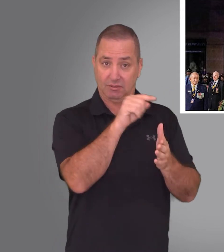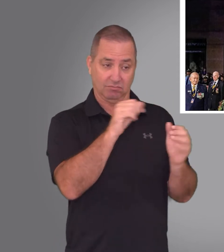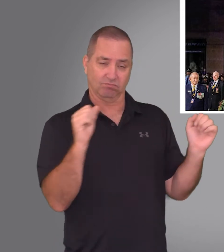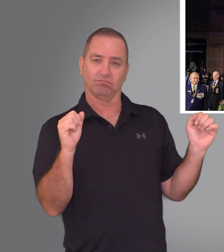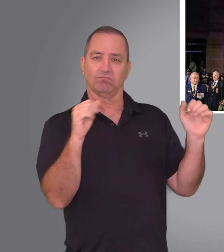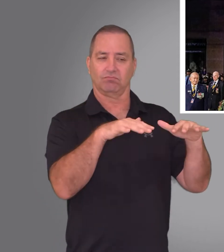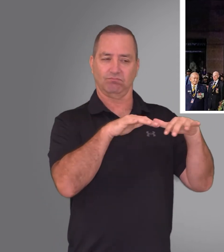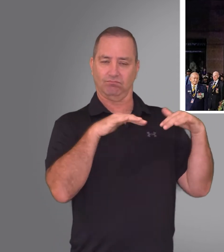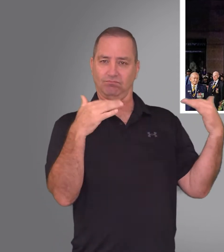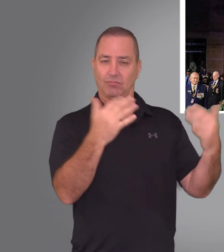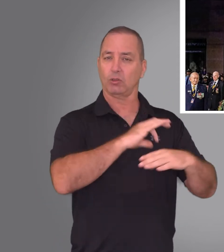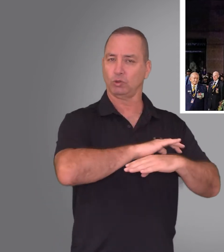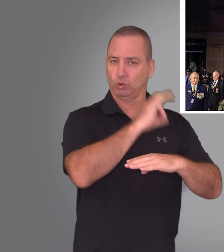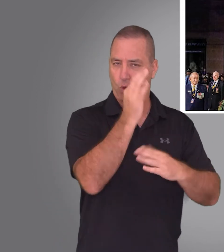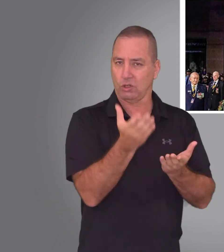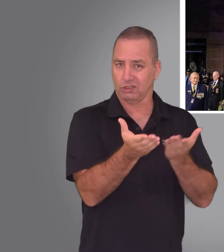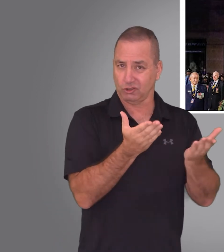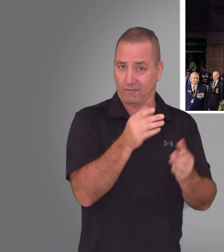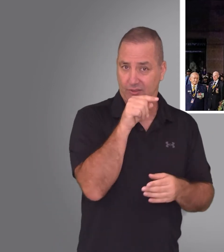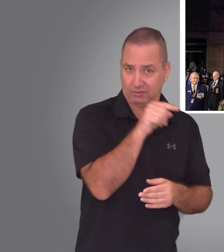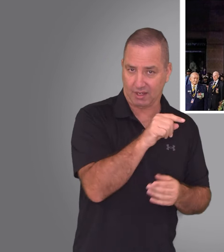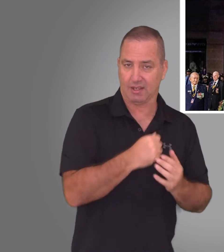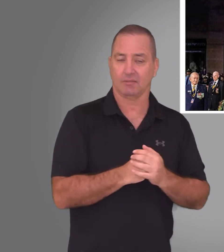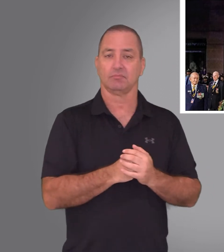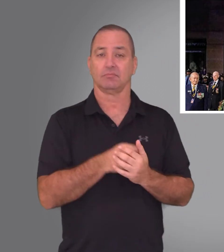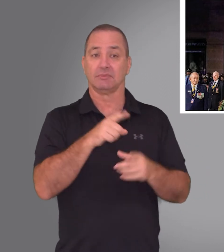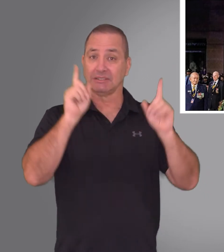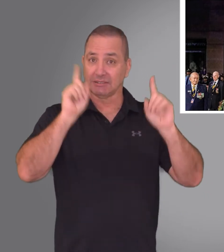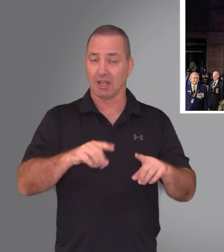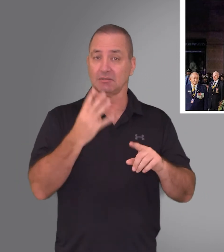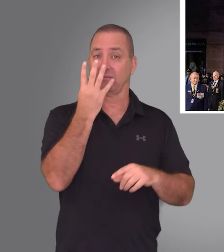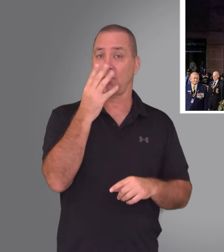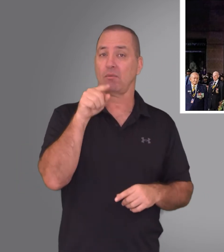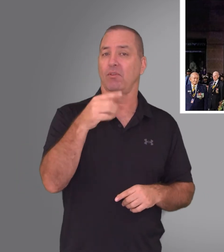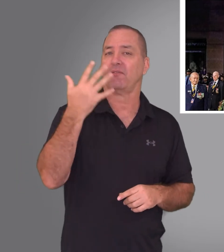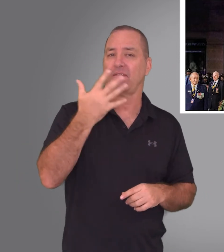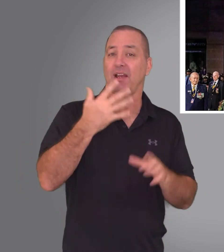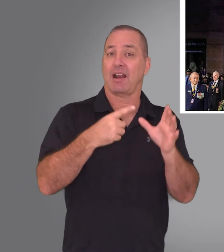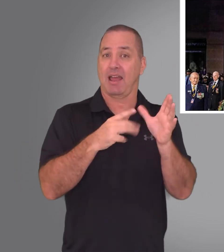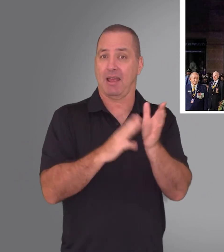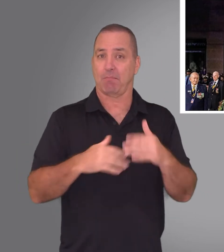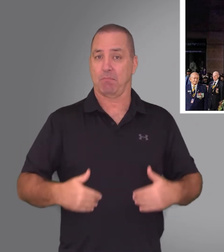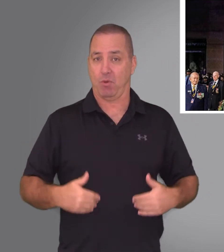That's where we will meet and commemorate Anzac Day with a Dawn Service that starts at 4:15 a.m.